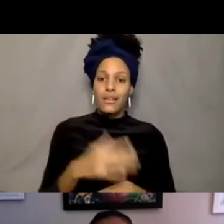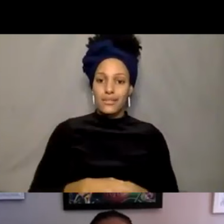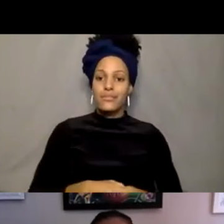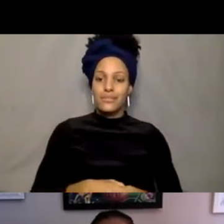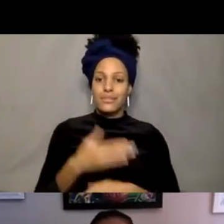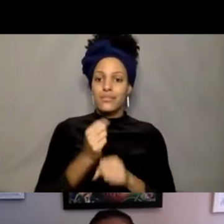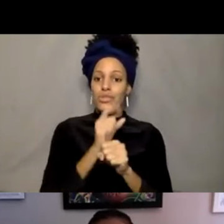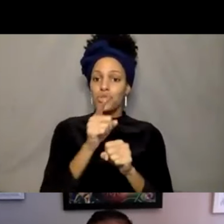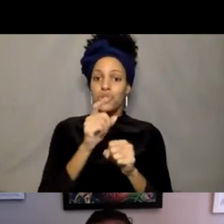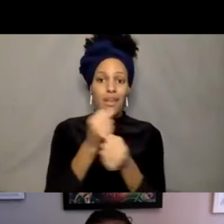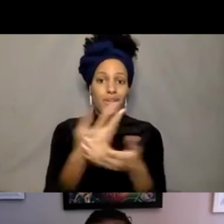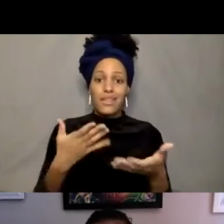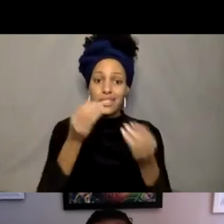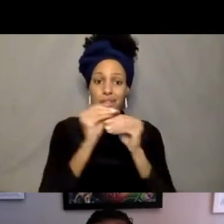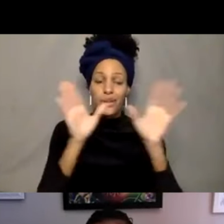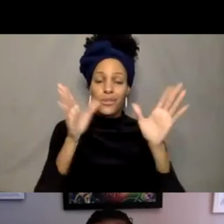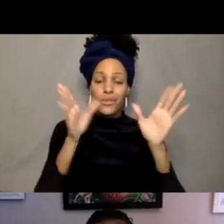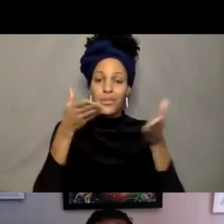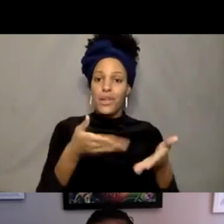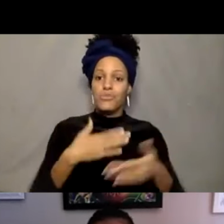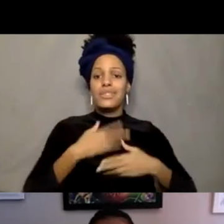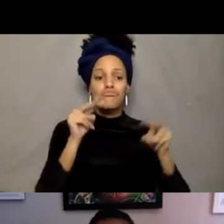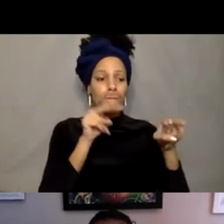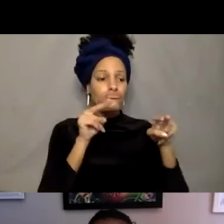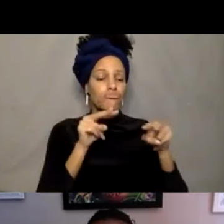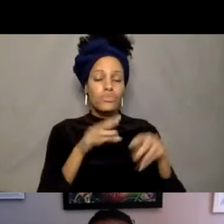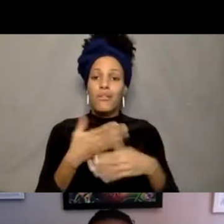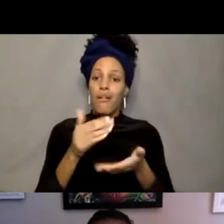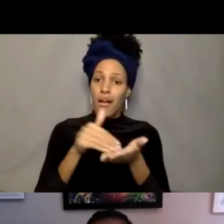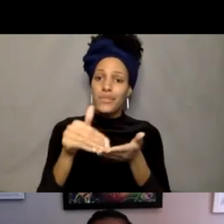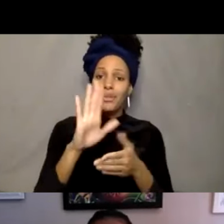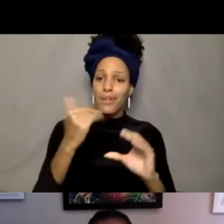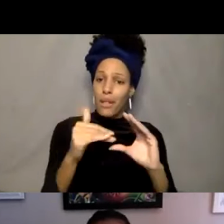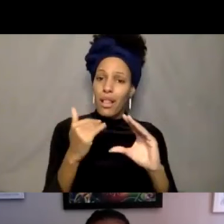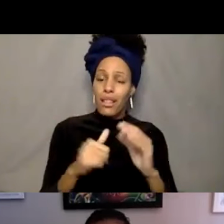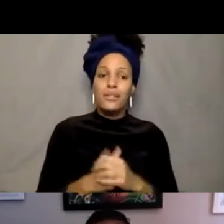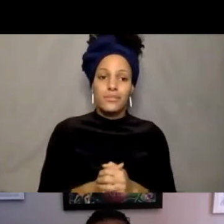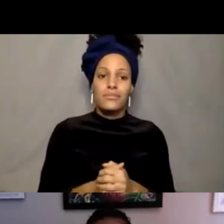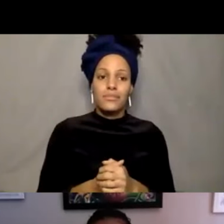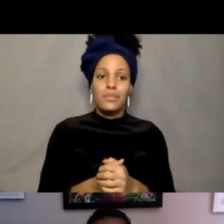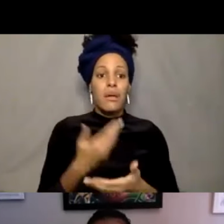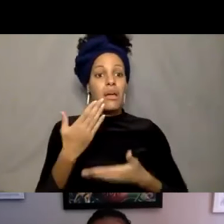So keep an eye on it regularly. Applicant email will be the only way we reach out to you.